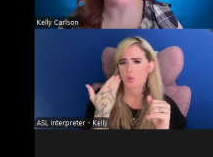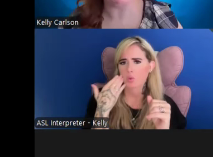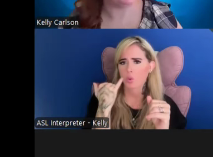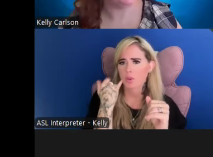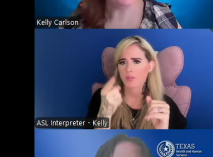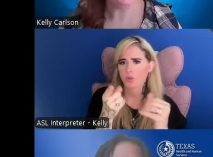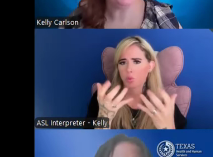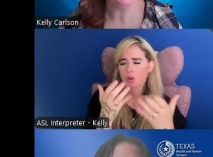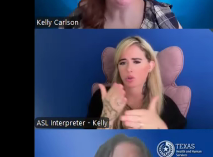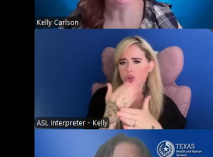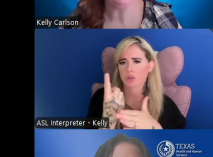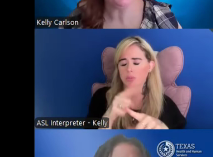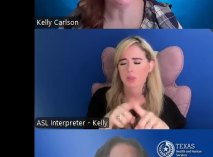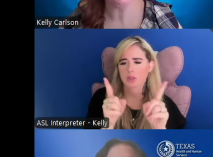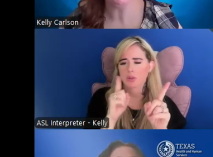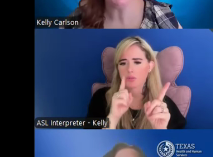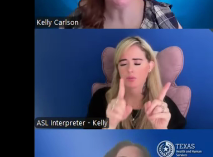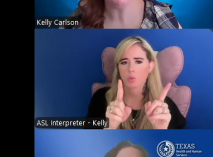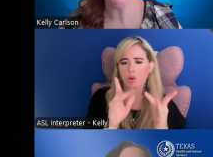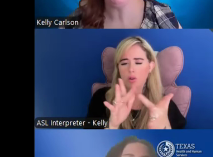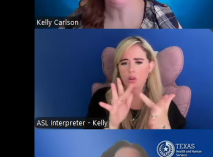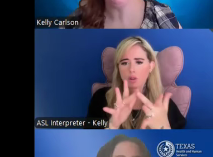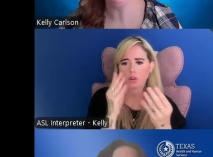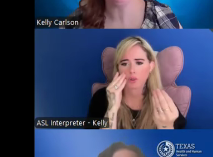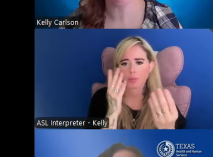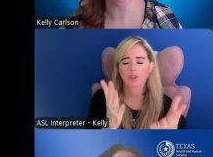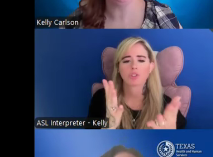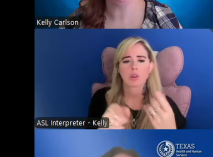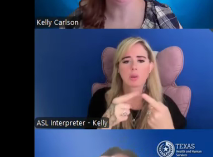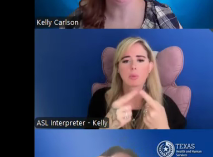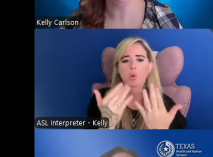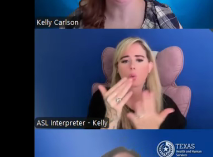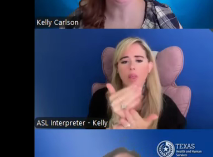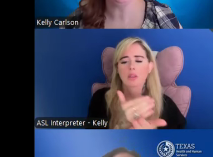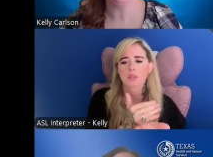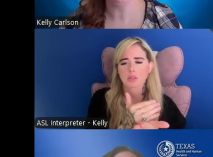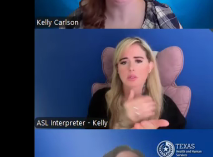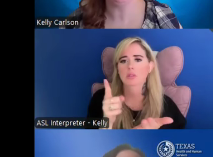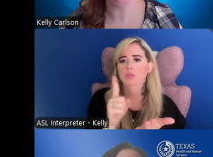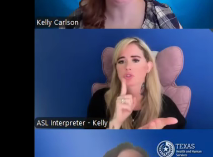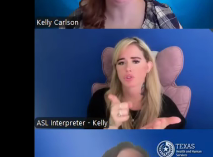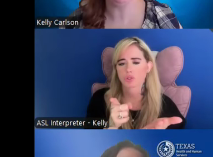Brittany, I didn't know if you wanted to share something different for contact or information about wait lists.